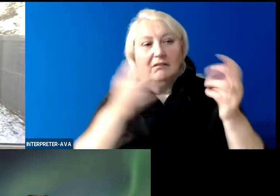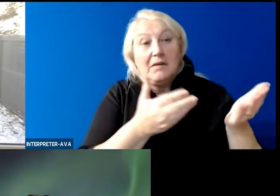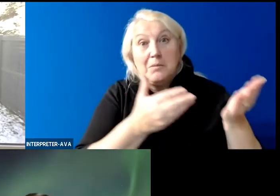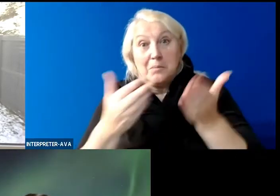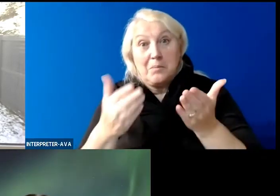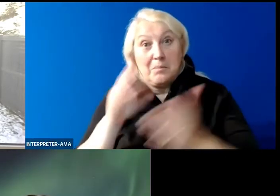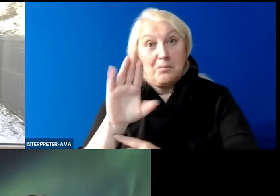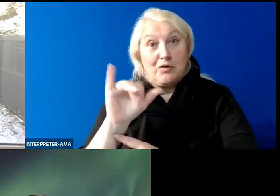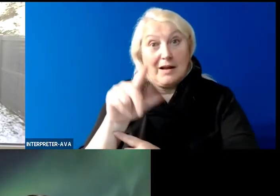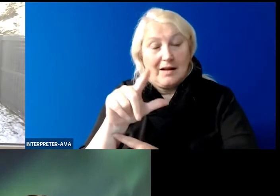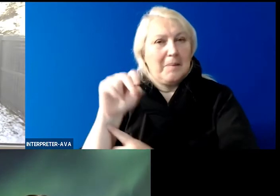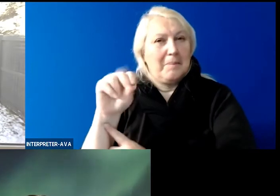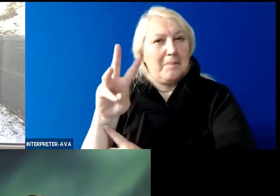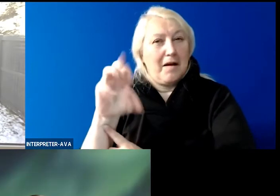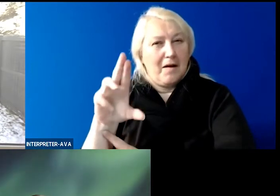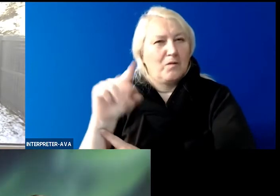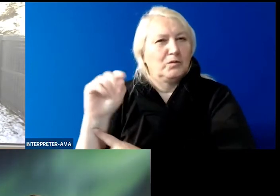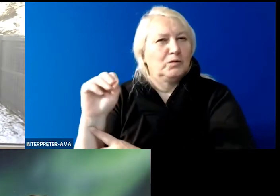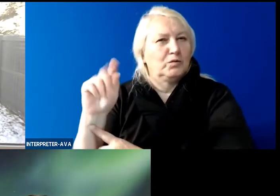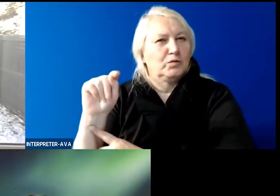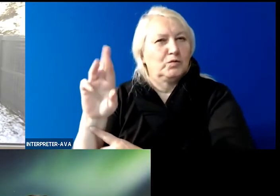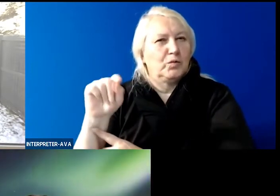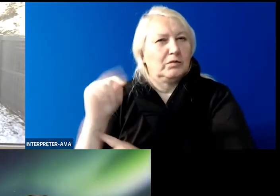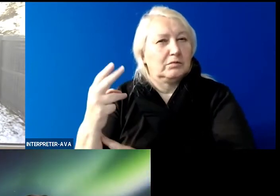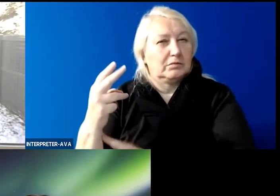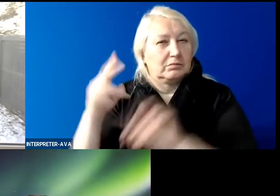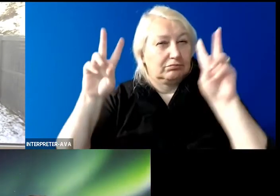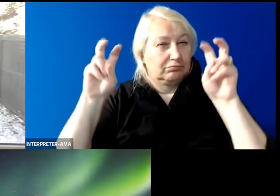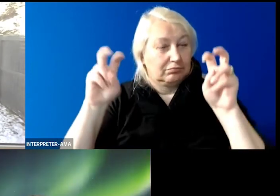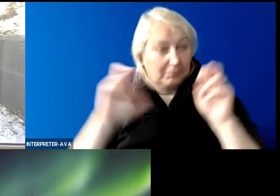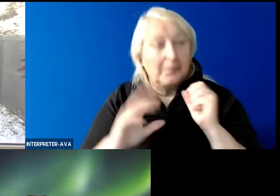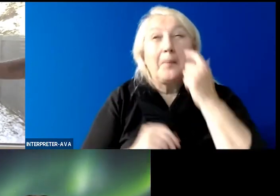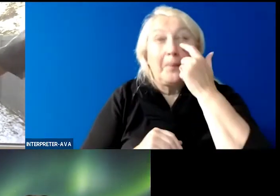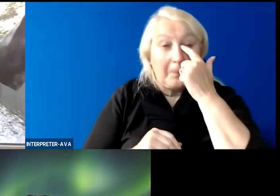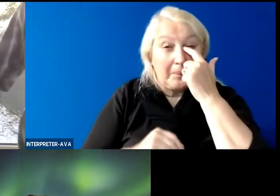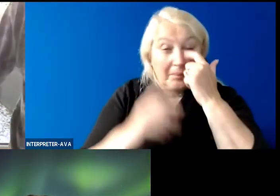And similarly, I think many of the questions and the conditions